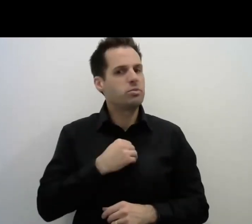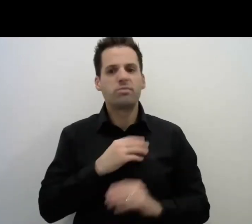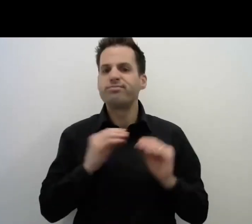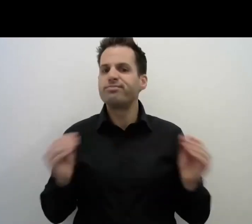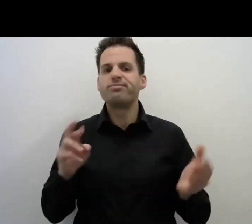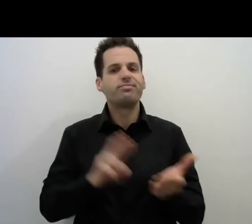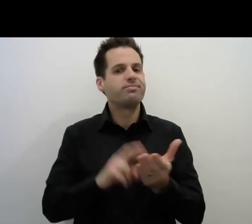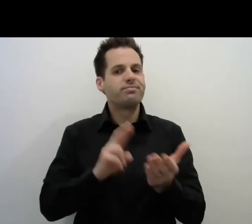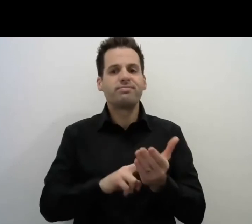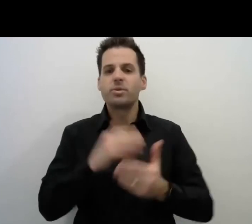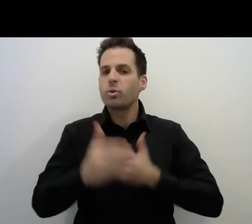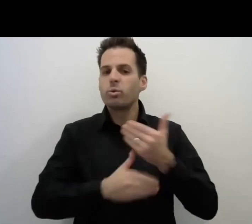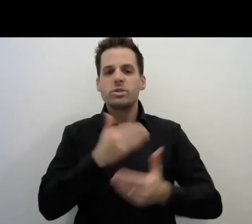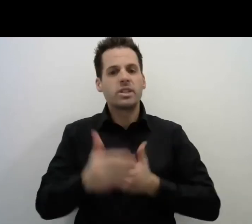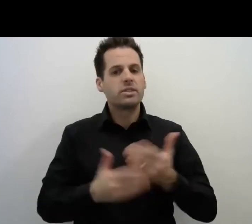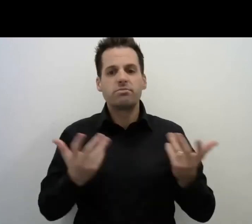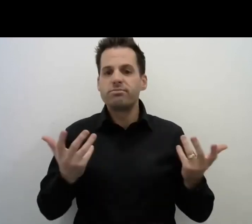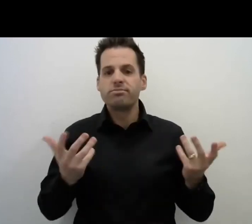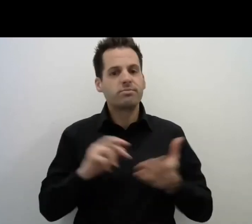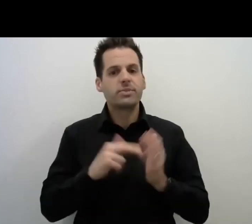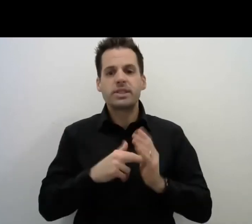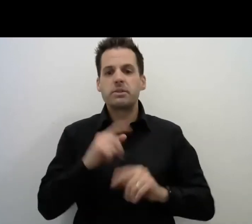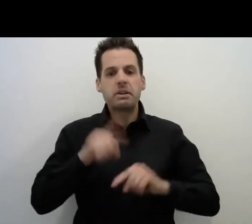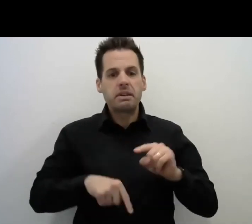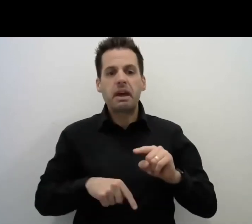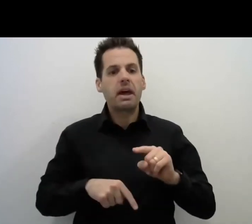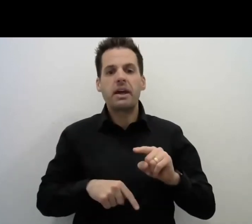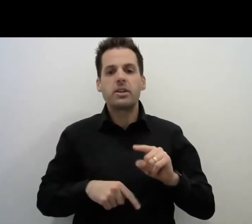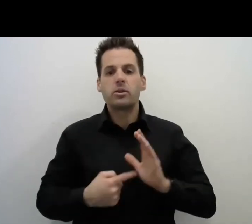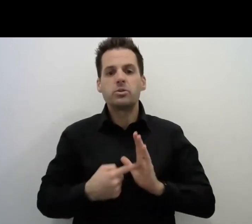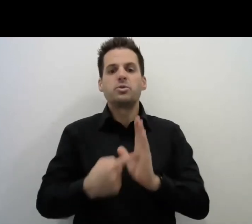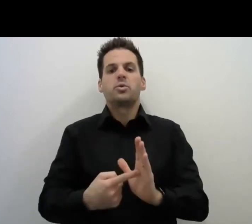process so there's no way to produce a registration document and as you mentioned